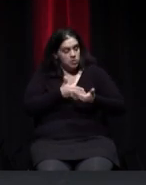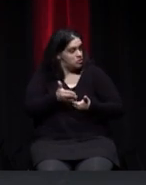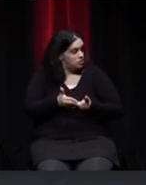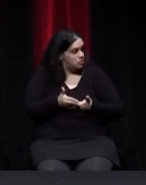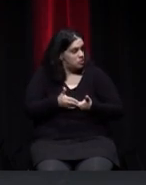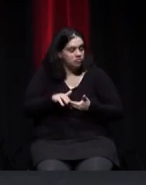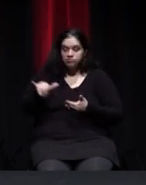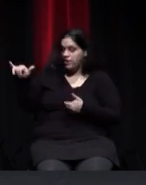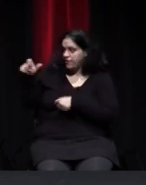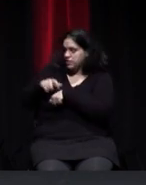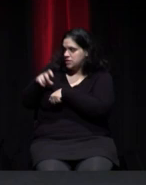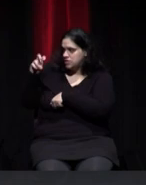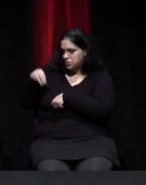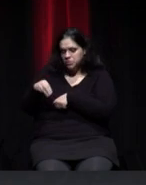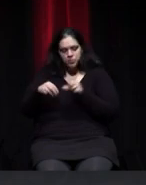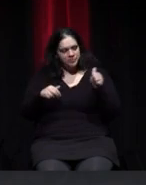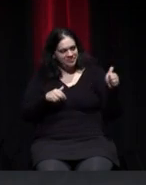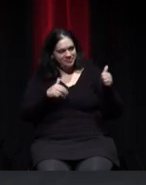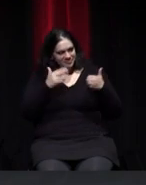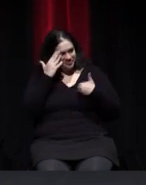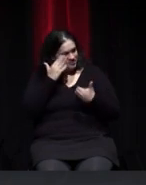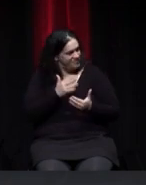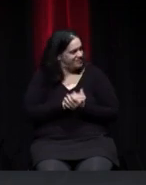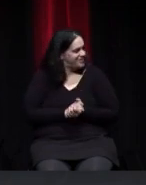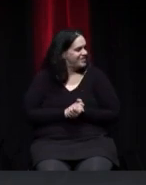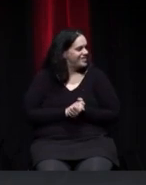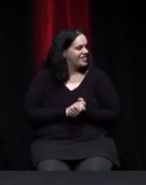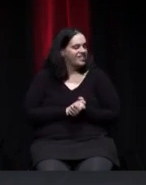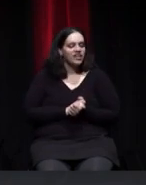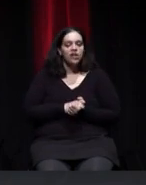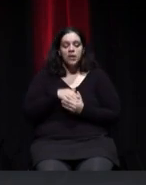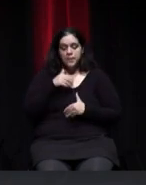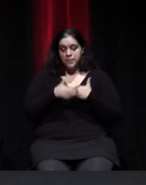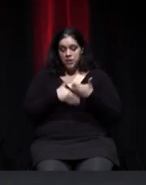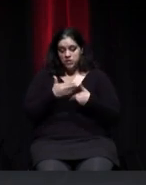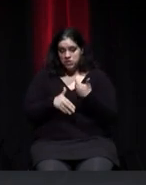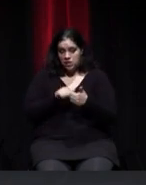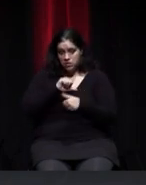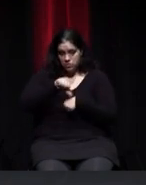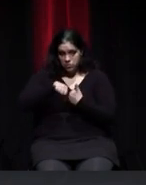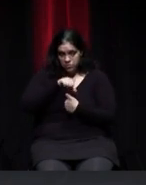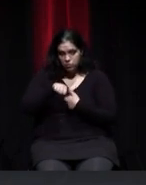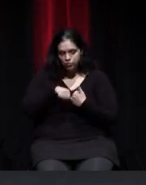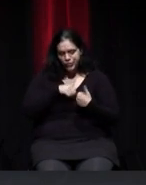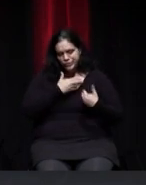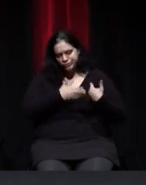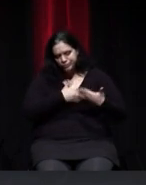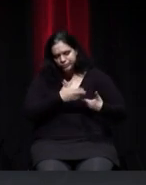All right, then. I'll use my five minutes. This process of change takes place during the 20th century